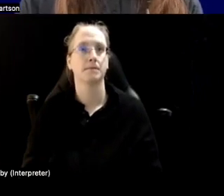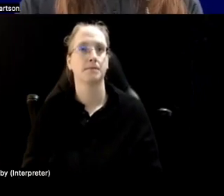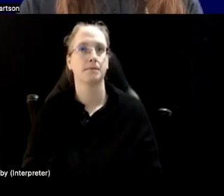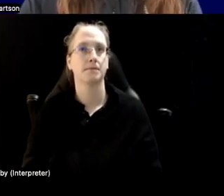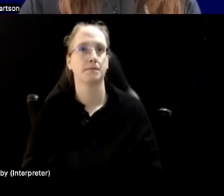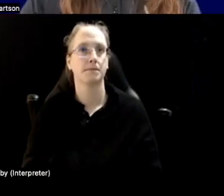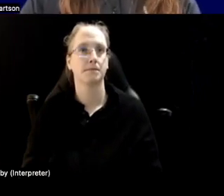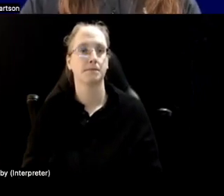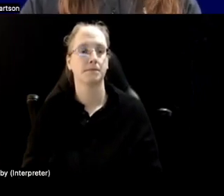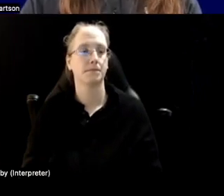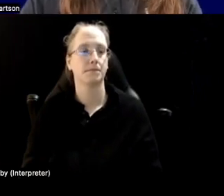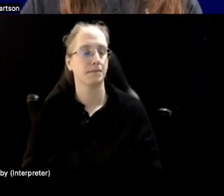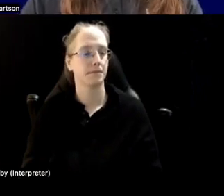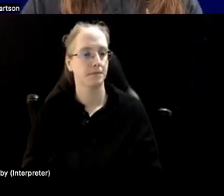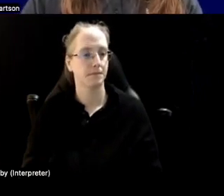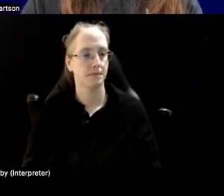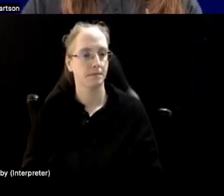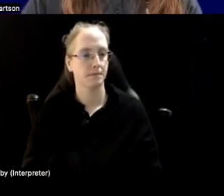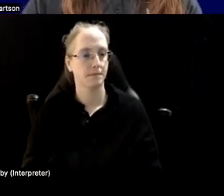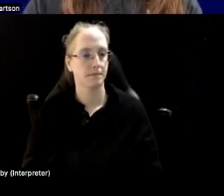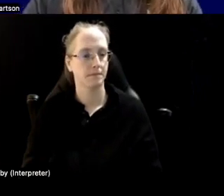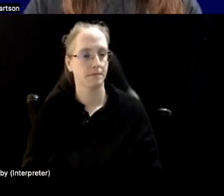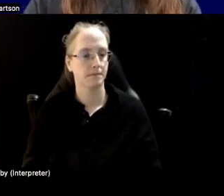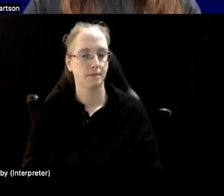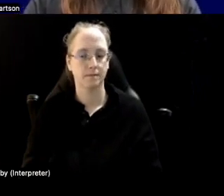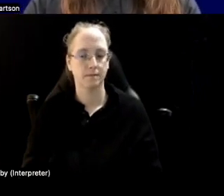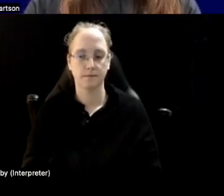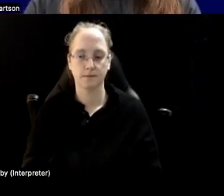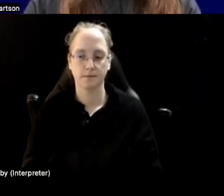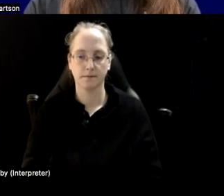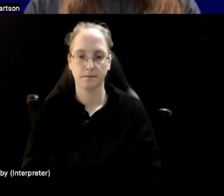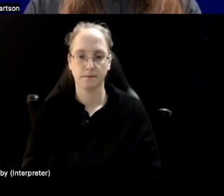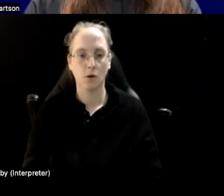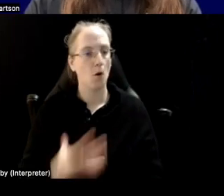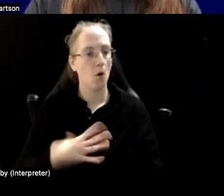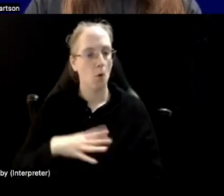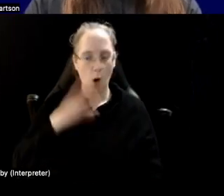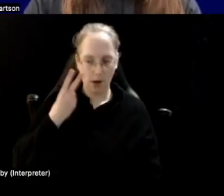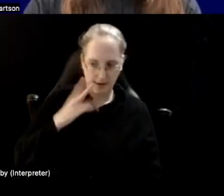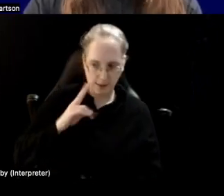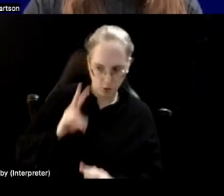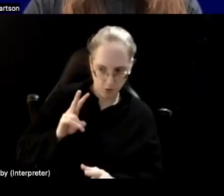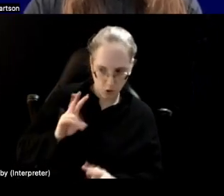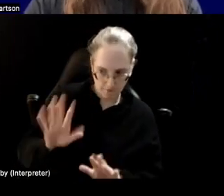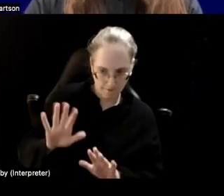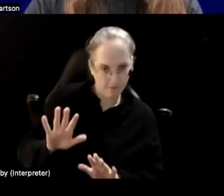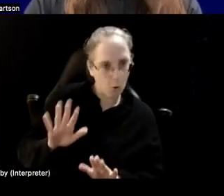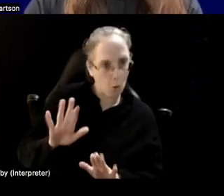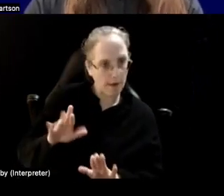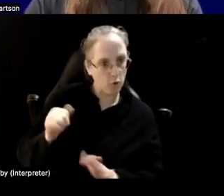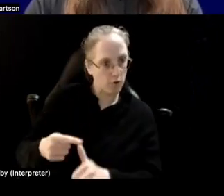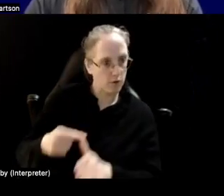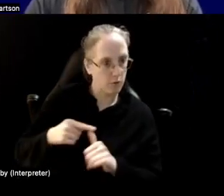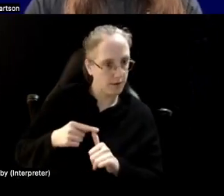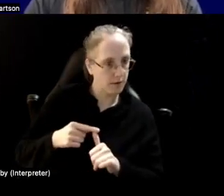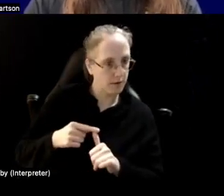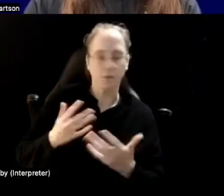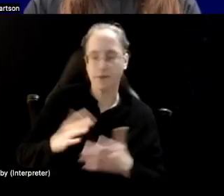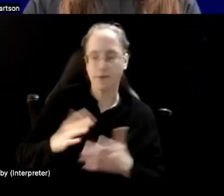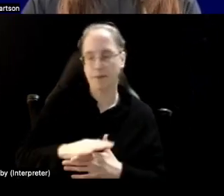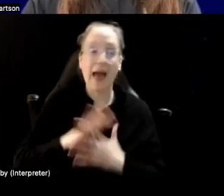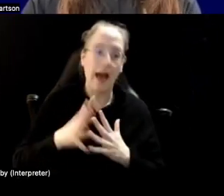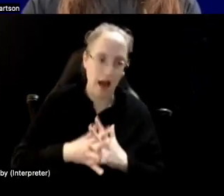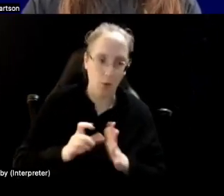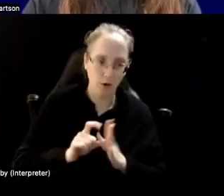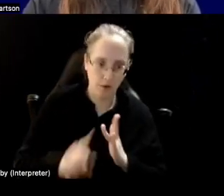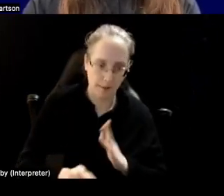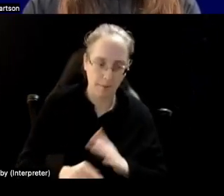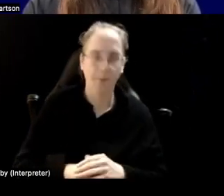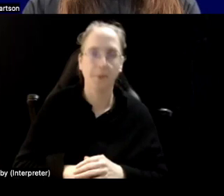Why do we need to observe responses or reactions or how do we do that in deafblindness? So,